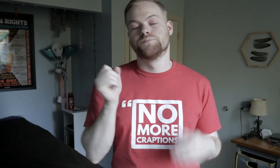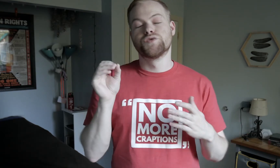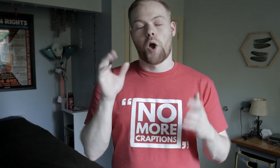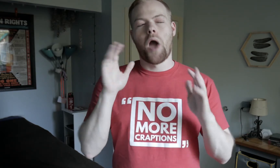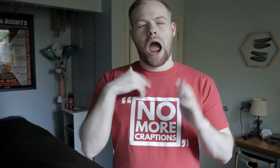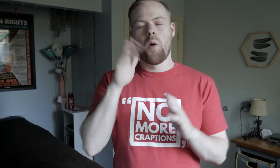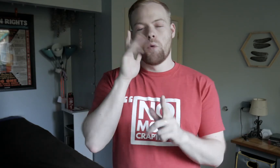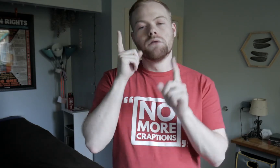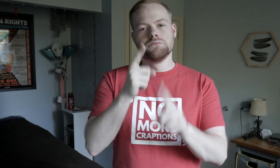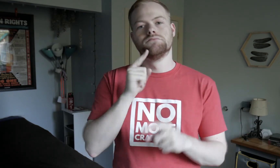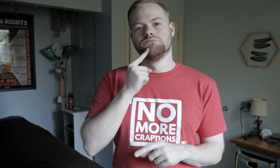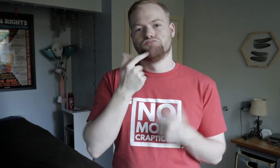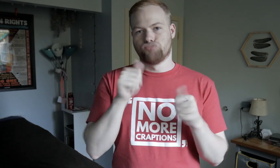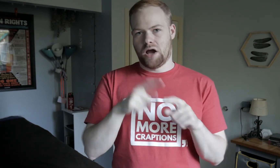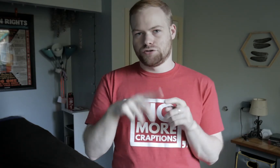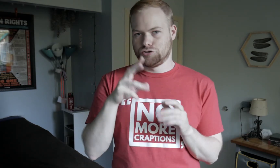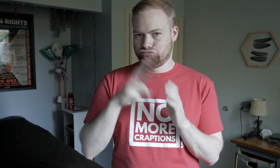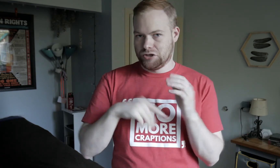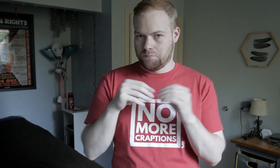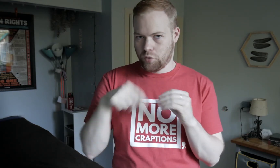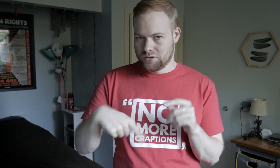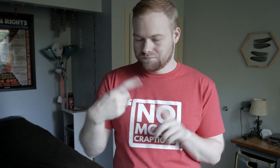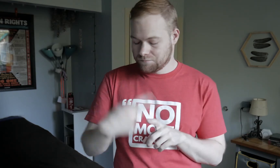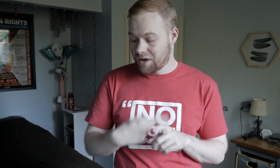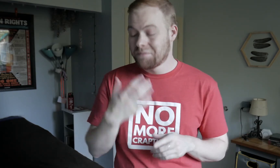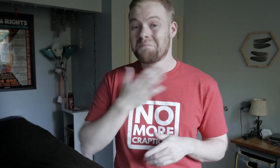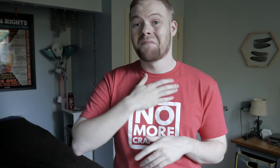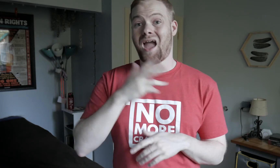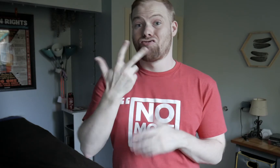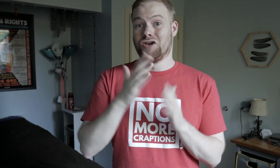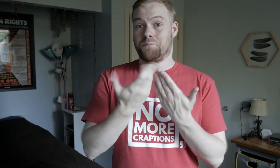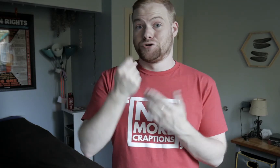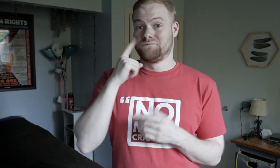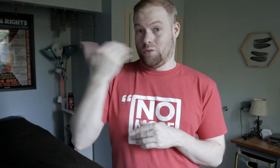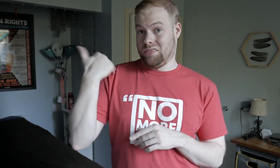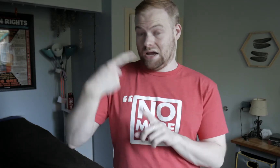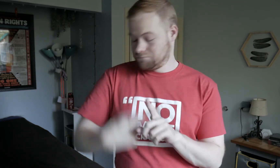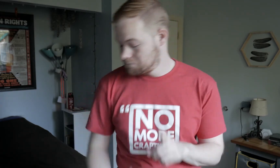So I will seriously aim and try to read more this month. My three books for last month.